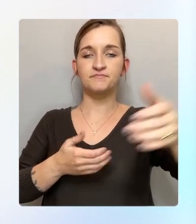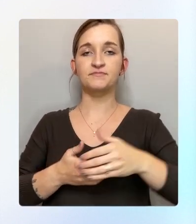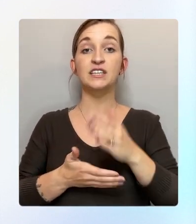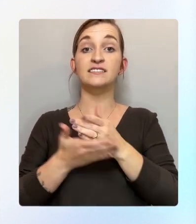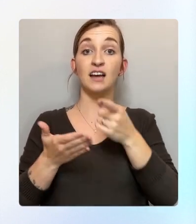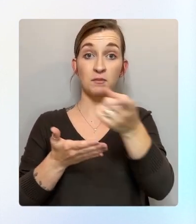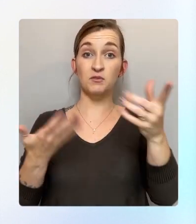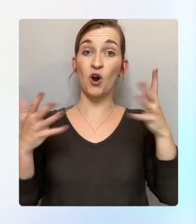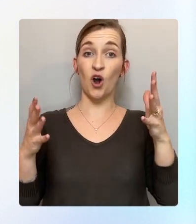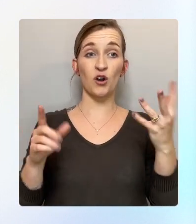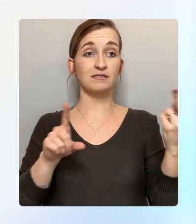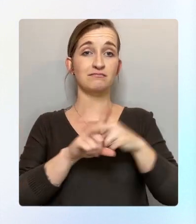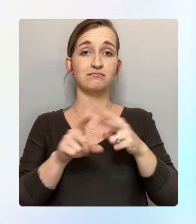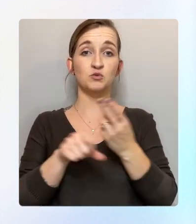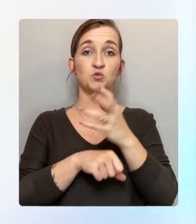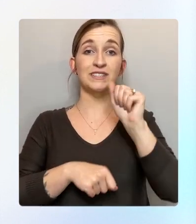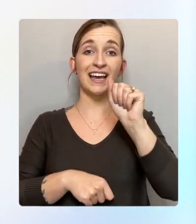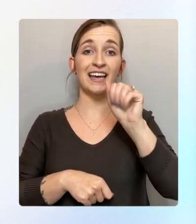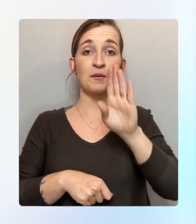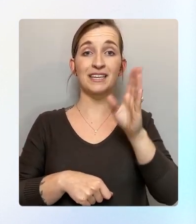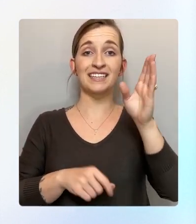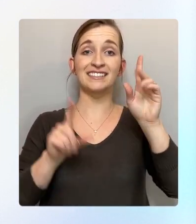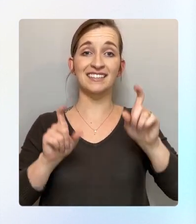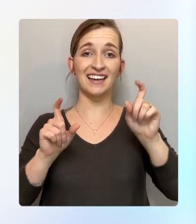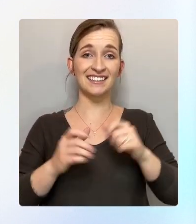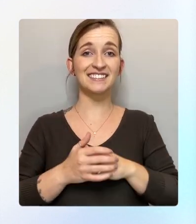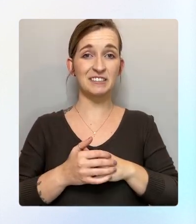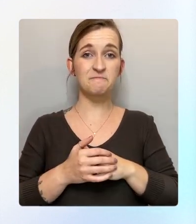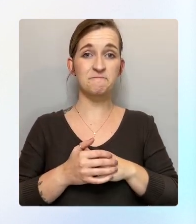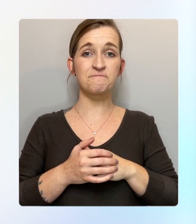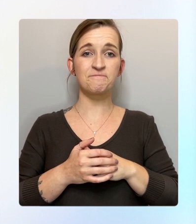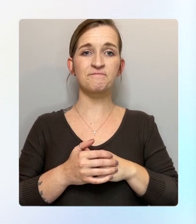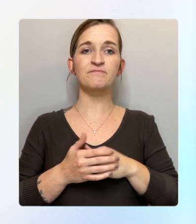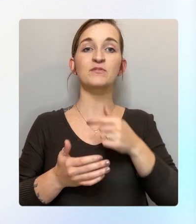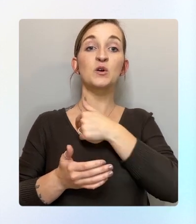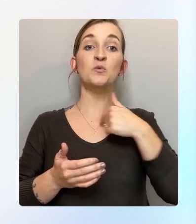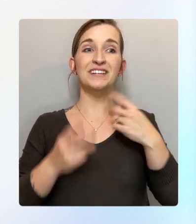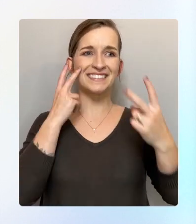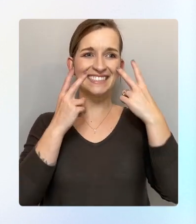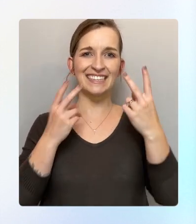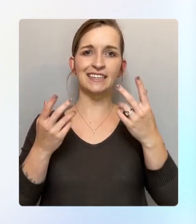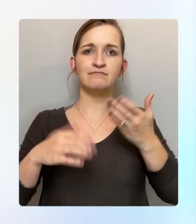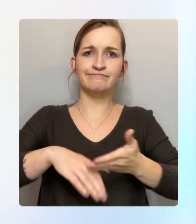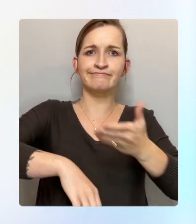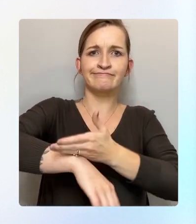developers saw double-digit conversion improvements and identified assets that were low-performing.